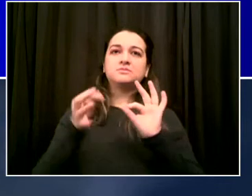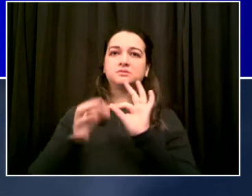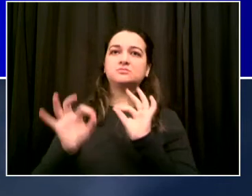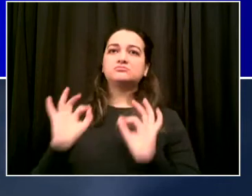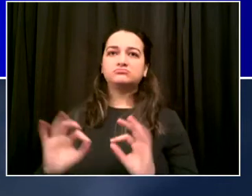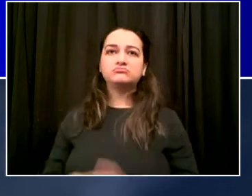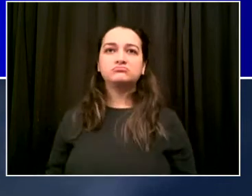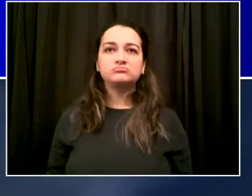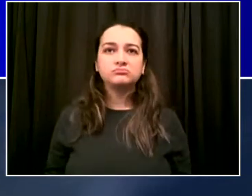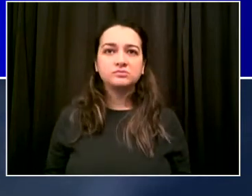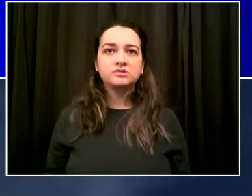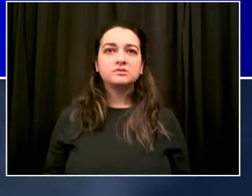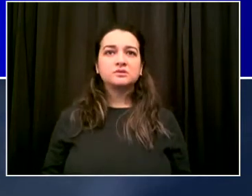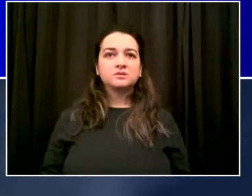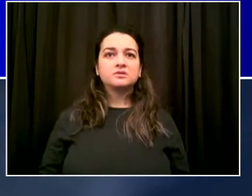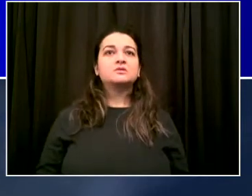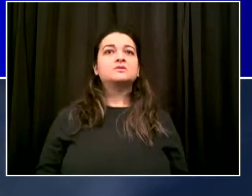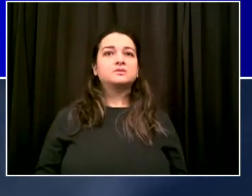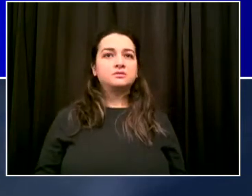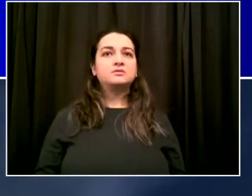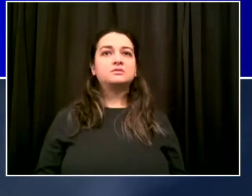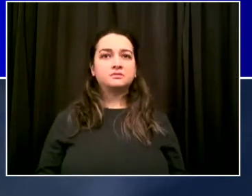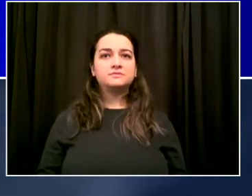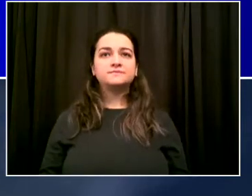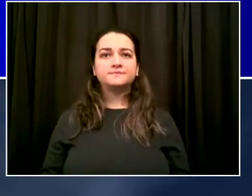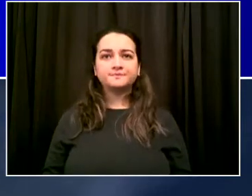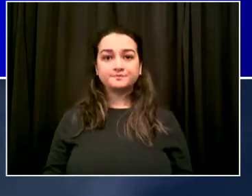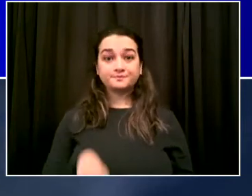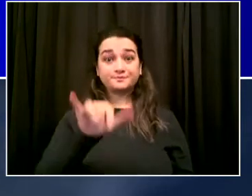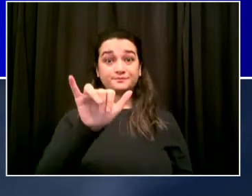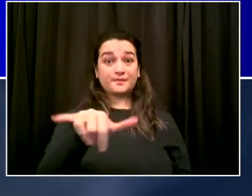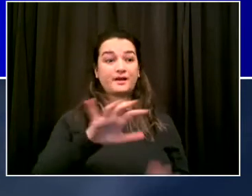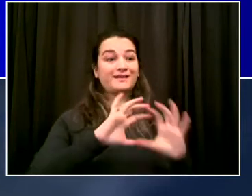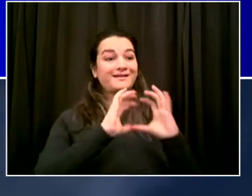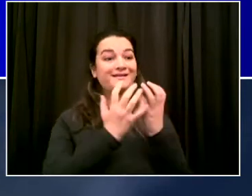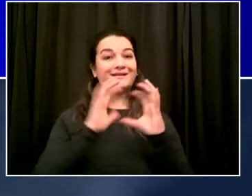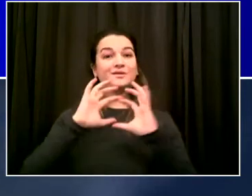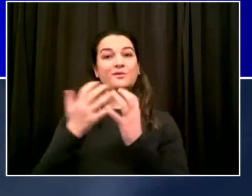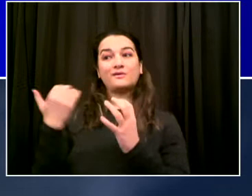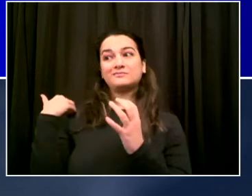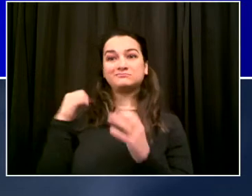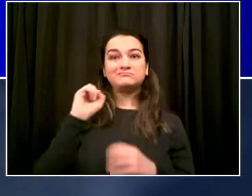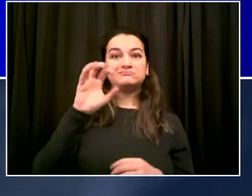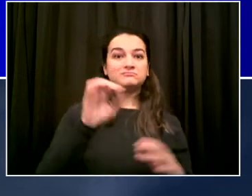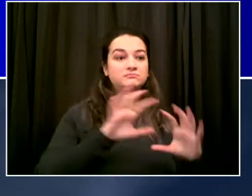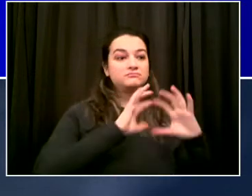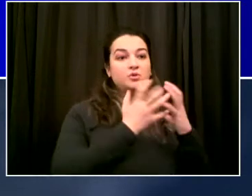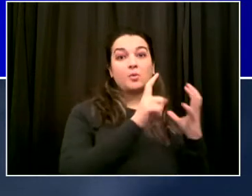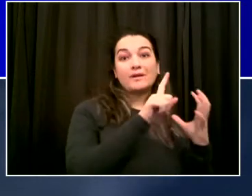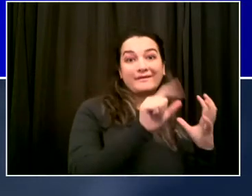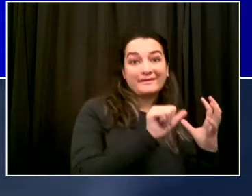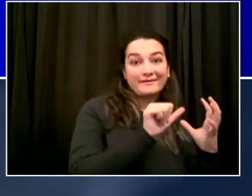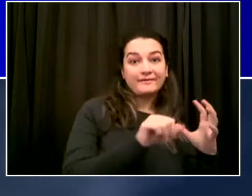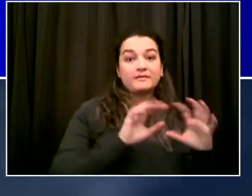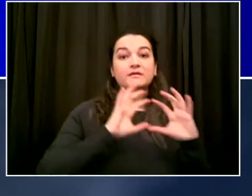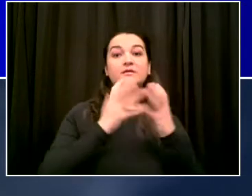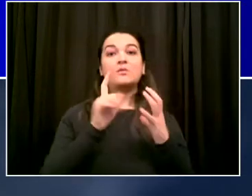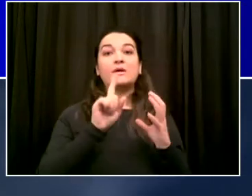JUST PURE EFFICIENCY. WE ALSO HAVE SOME FOLKS IS STILL DON'T QUALIFY IT JUST DOESN'T MAKE SENSE. LET'S LOOK AT OUR SANITATION WORKERS.